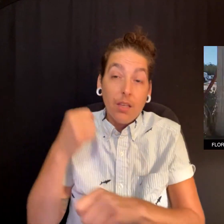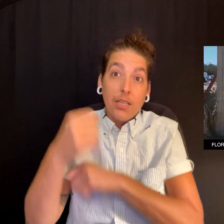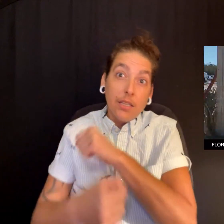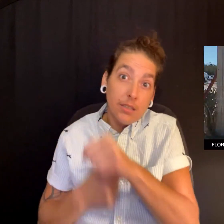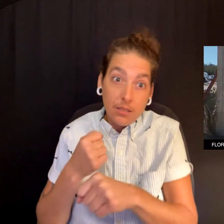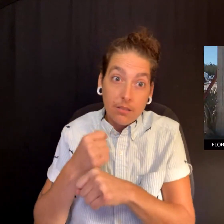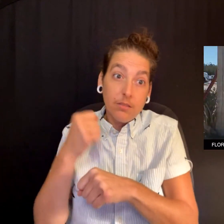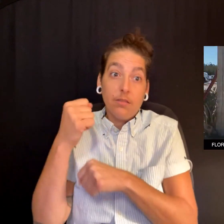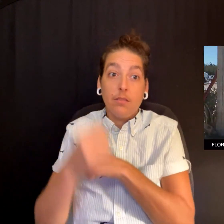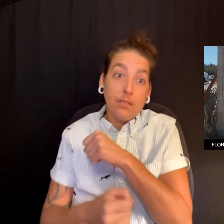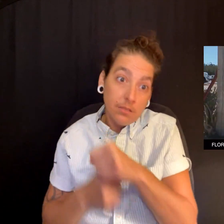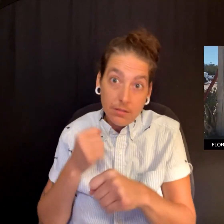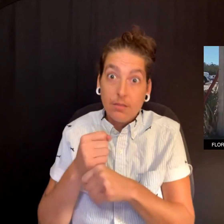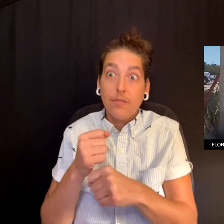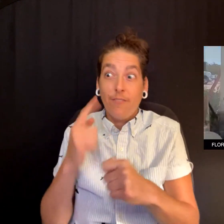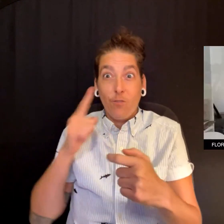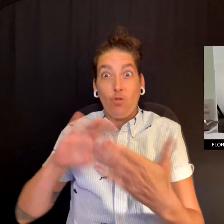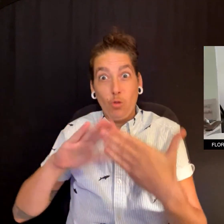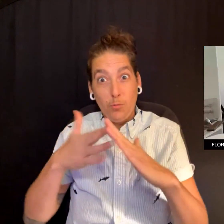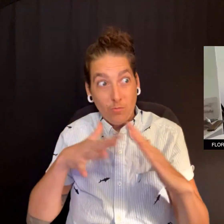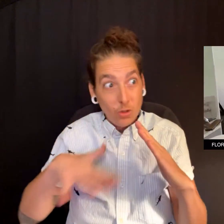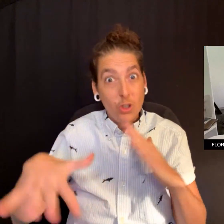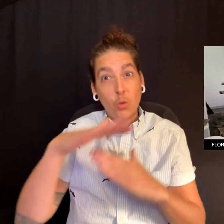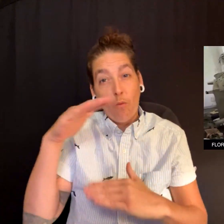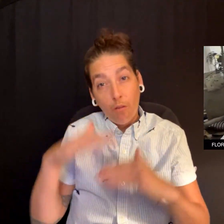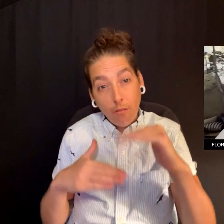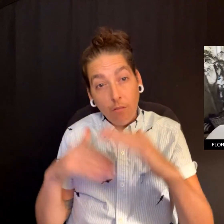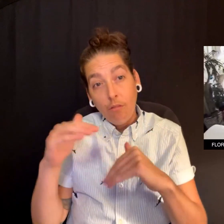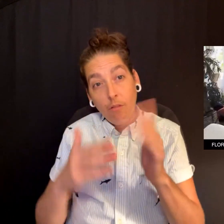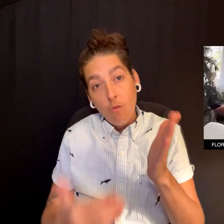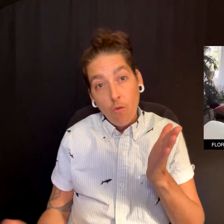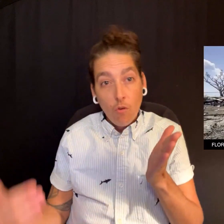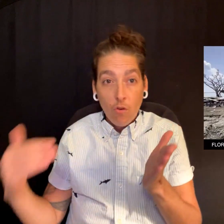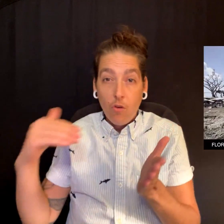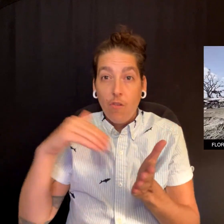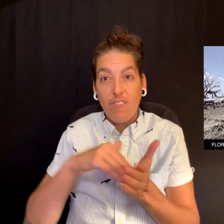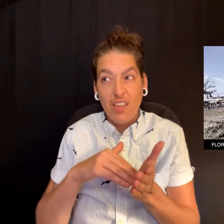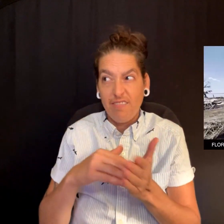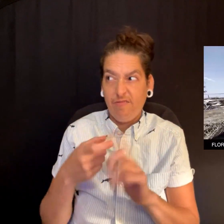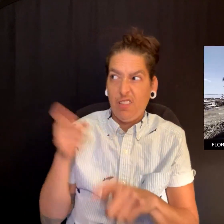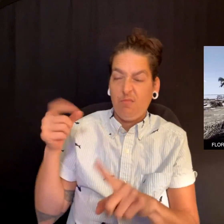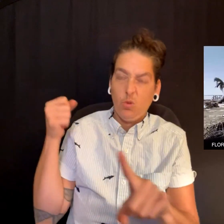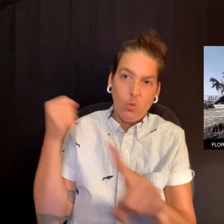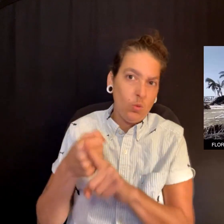Officials say it will take months maybe years for the hard hit communities to rebuild.